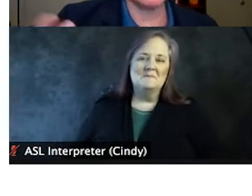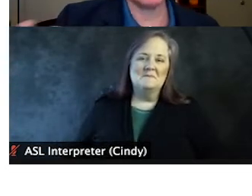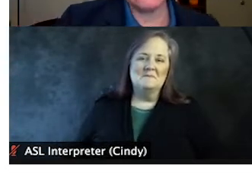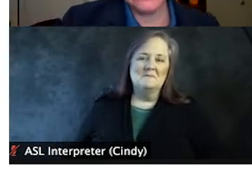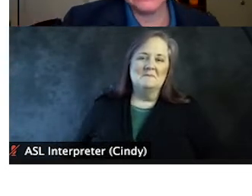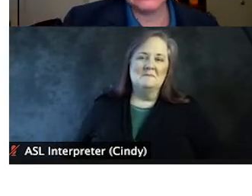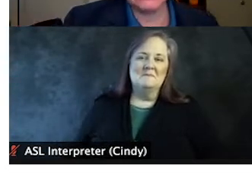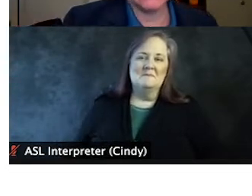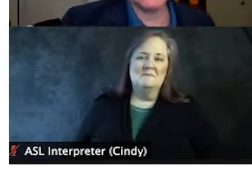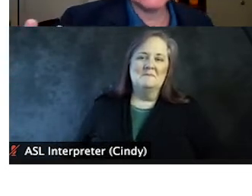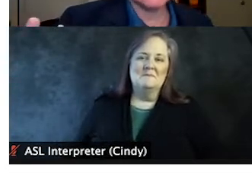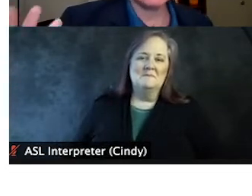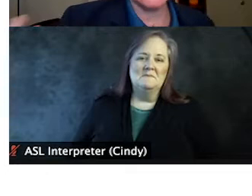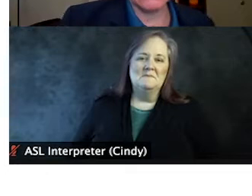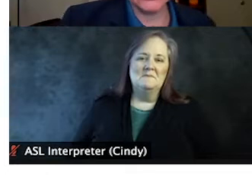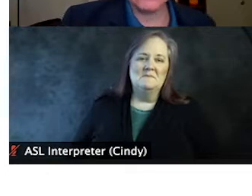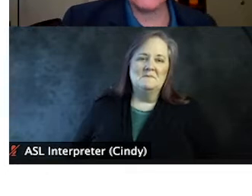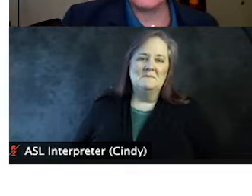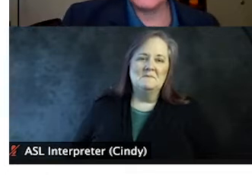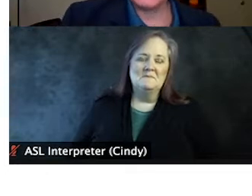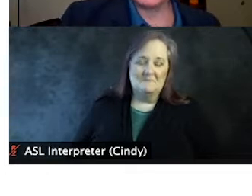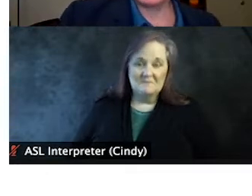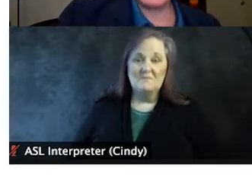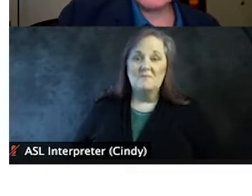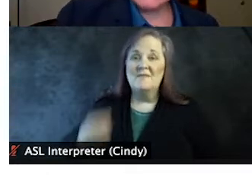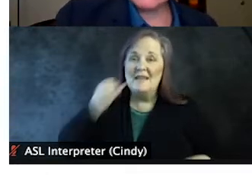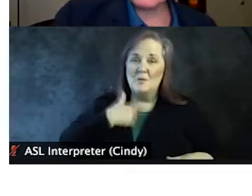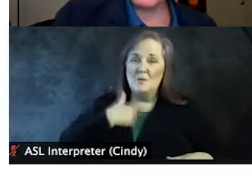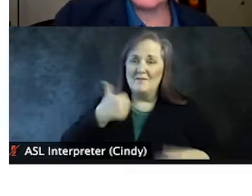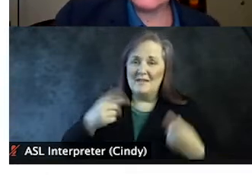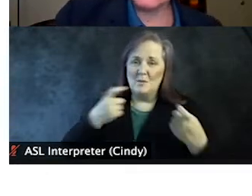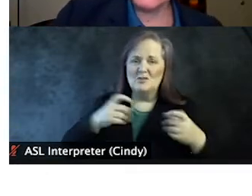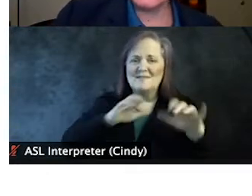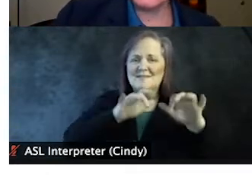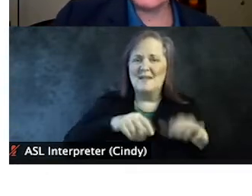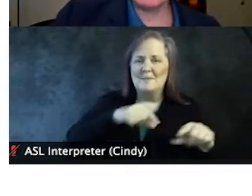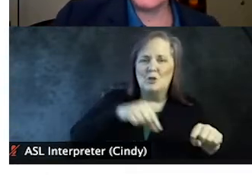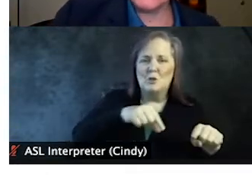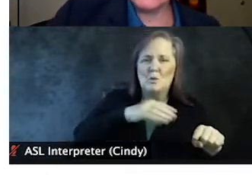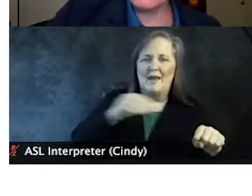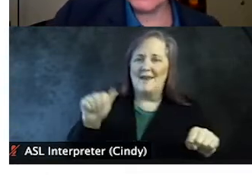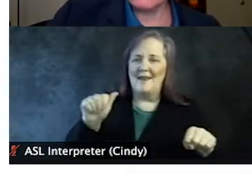Secretary of State Padilla, the governor, the Firefighters Association, nurses, so several unions as well.